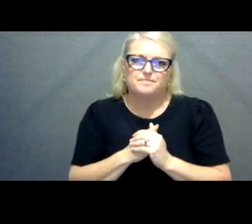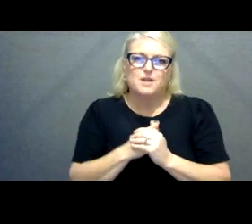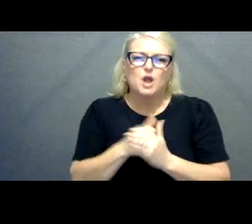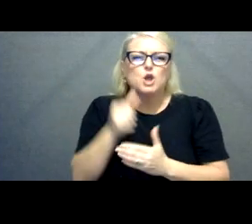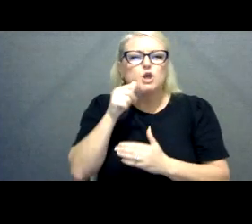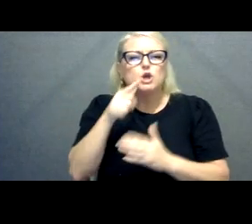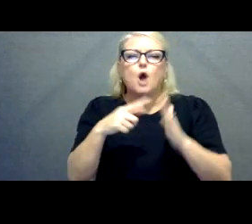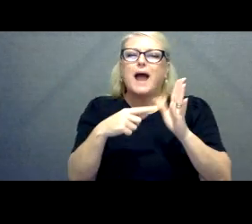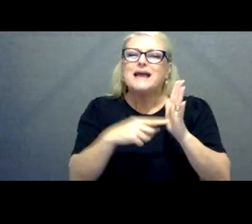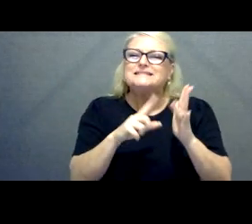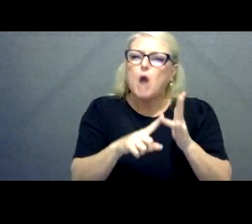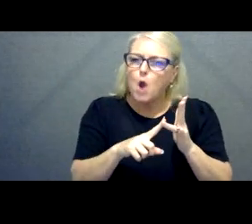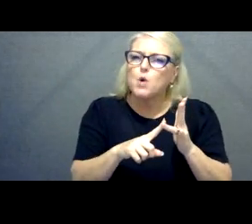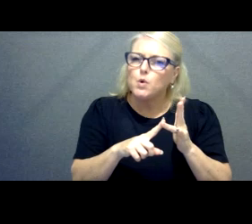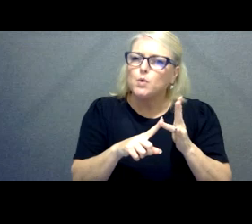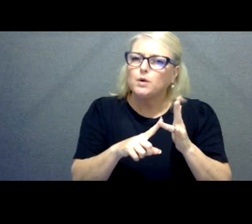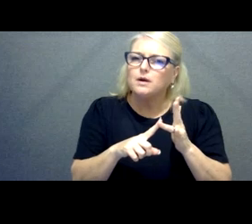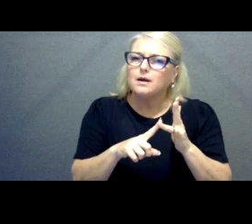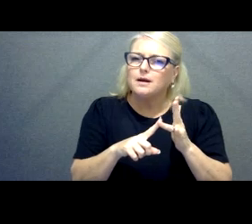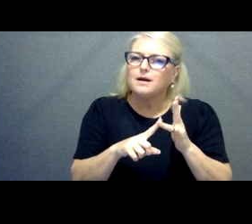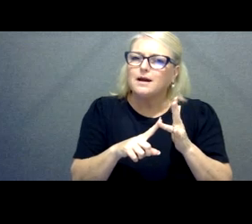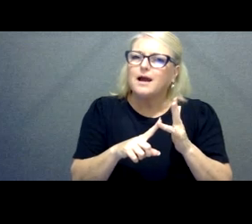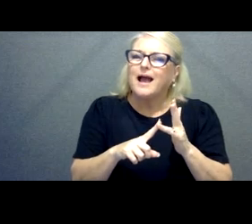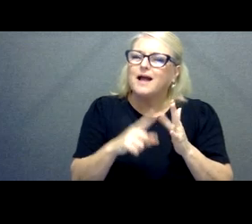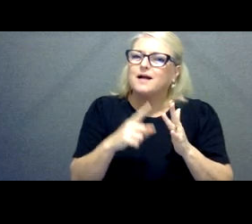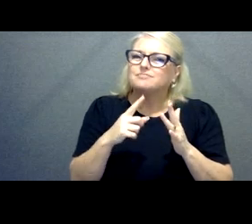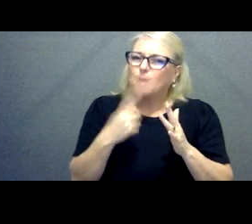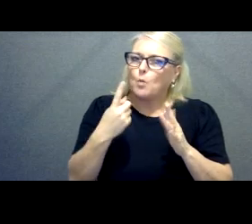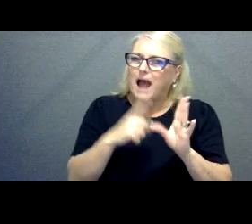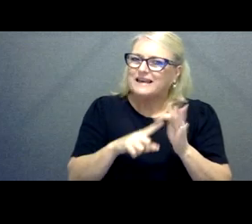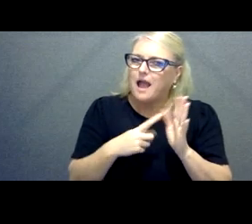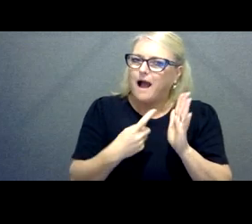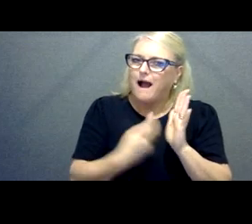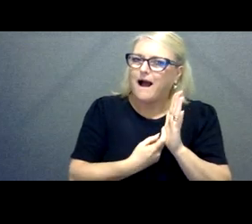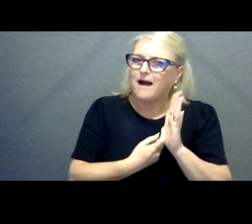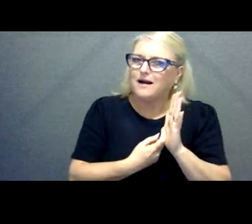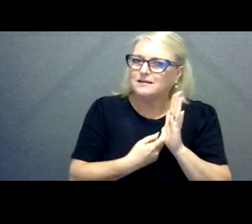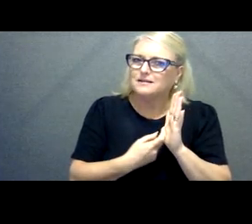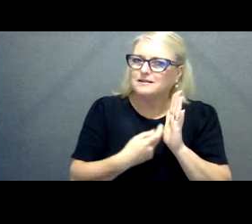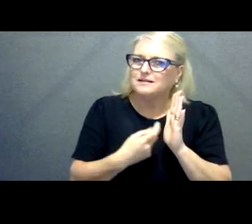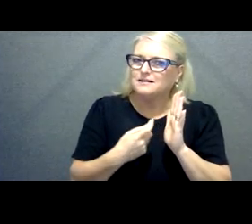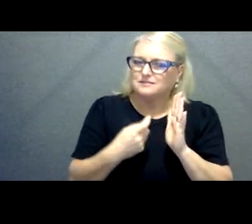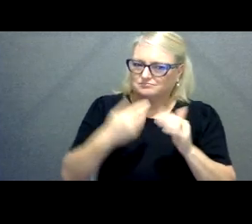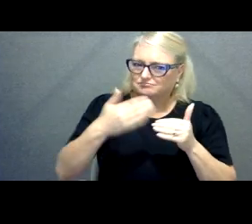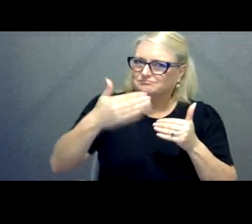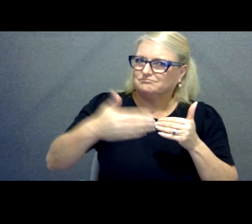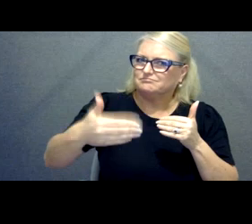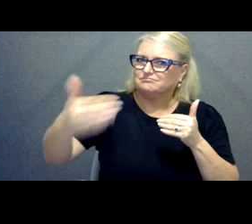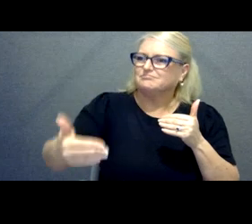your income for the year and answering questions of a essentially we were asking similar questions